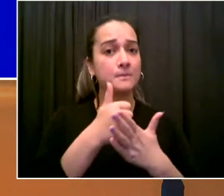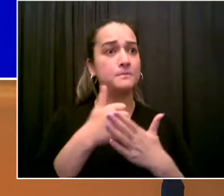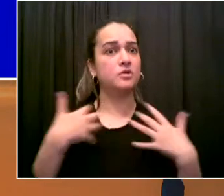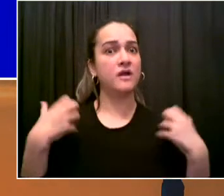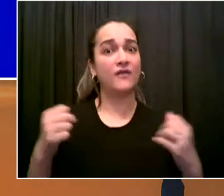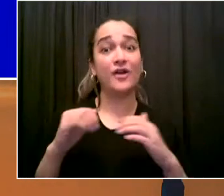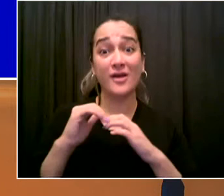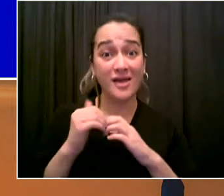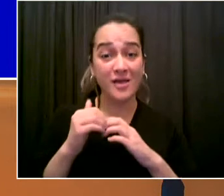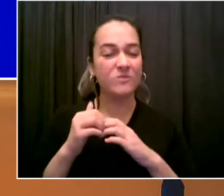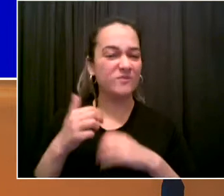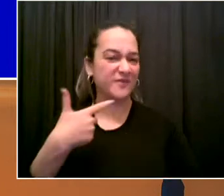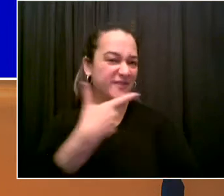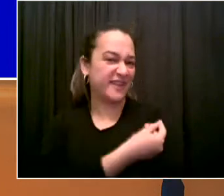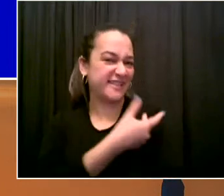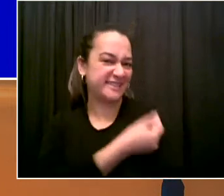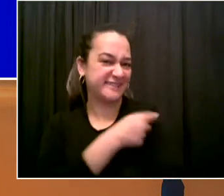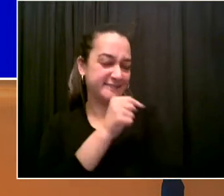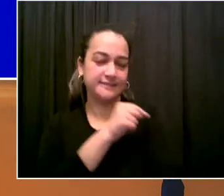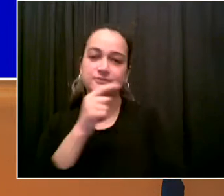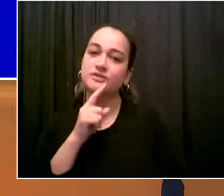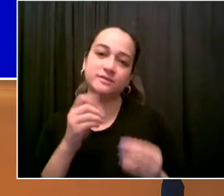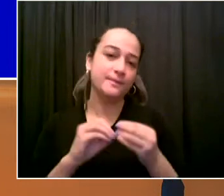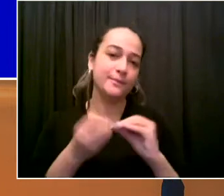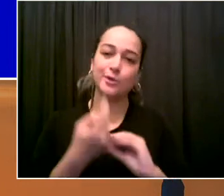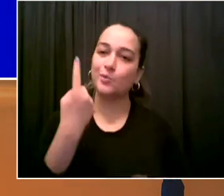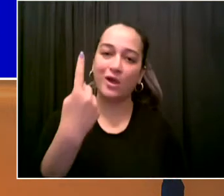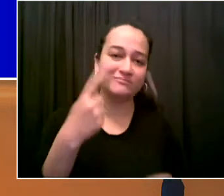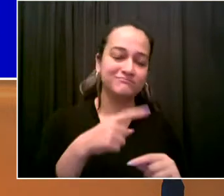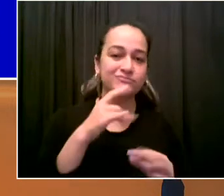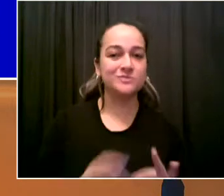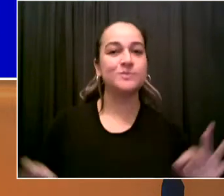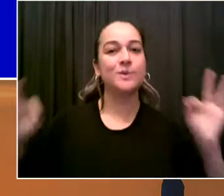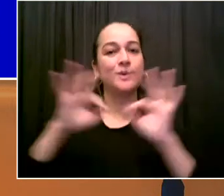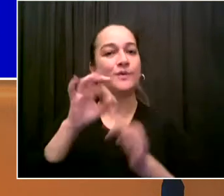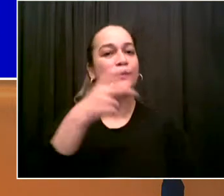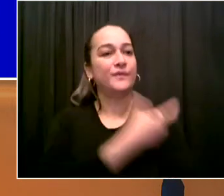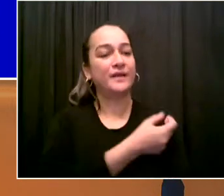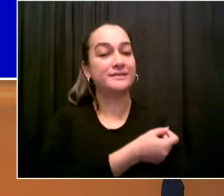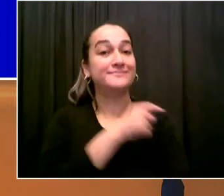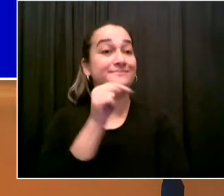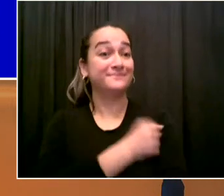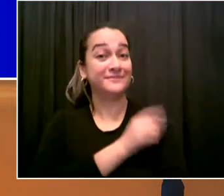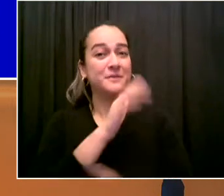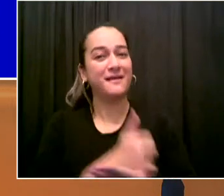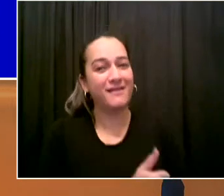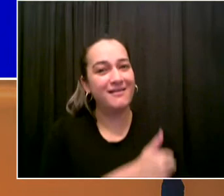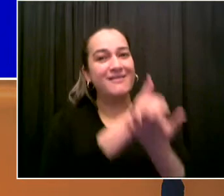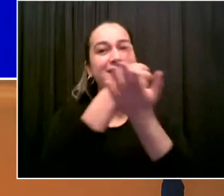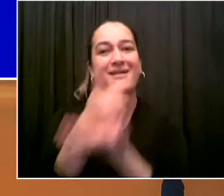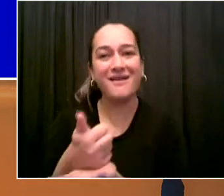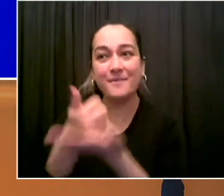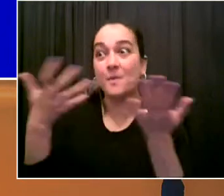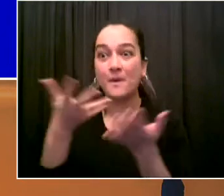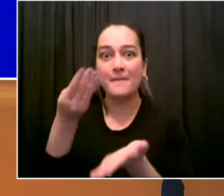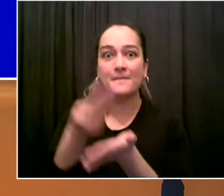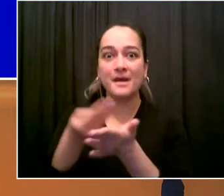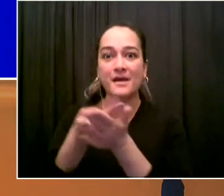THAT MEANS RECOVERYFORALL.NYC. THAT MEANS DOUBLING DOWN ON THE VACCINATION EFFORT AND B RIINNGG OUR